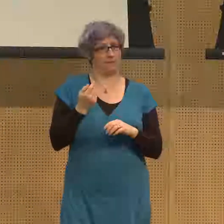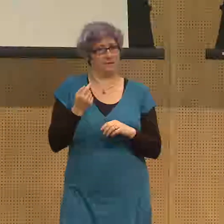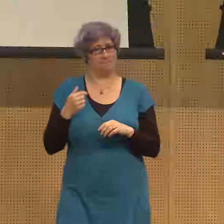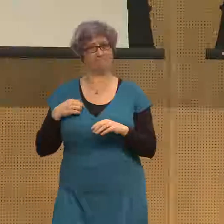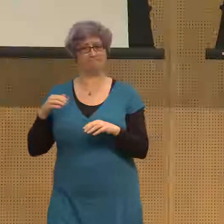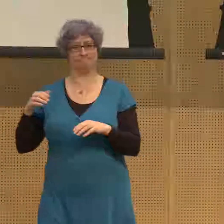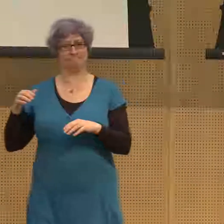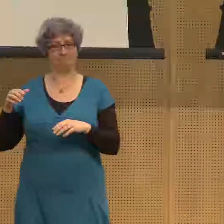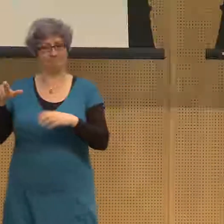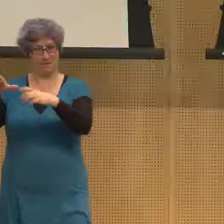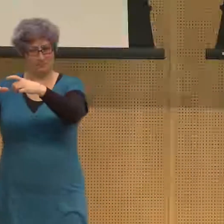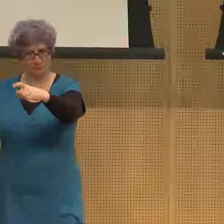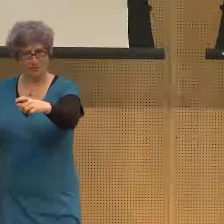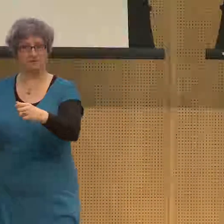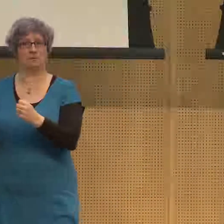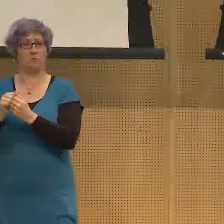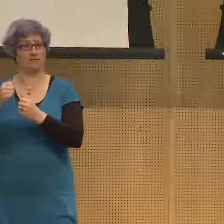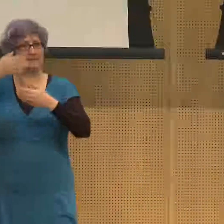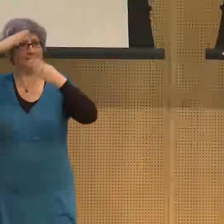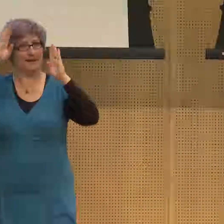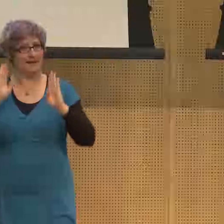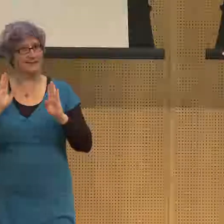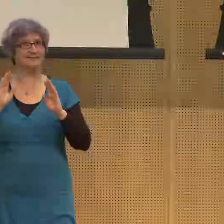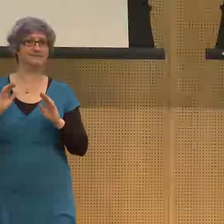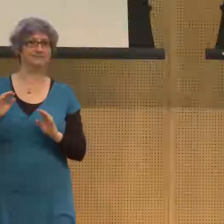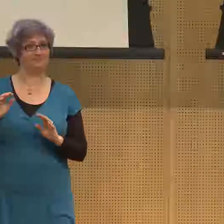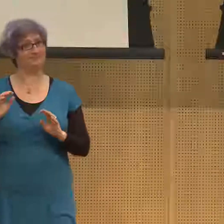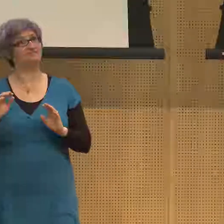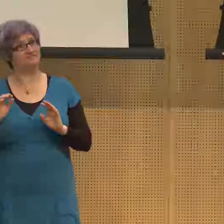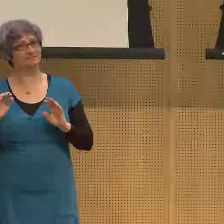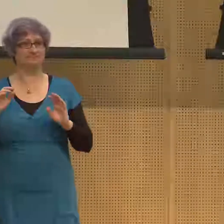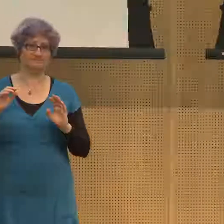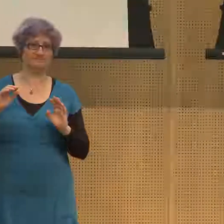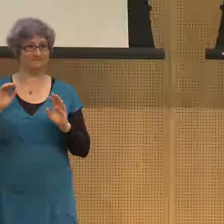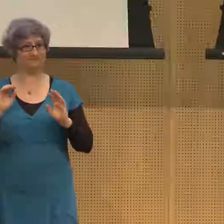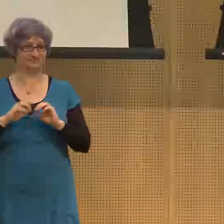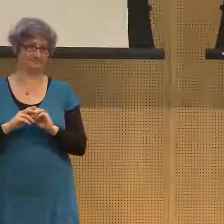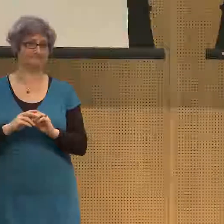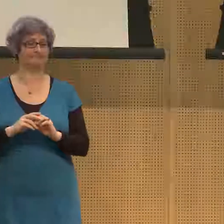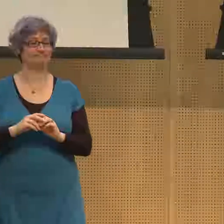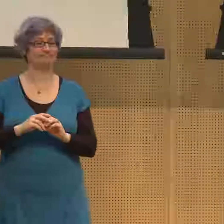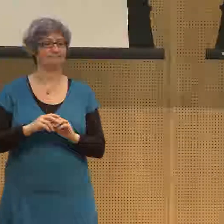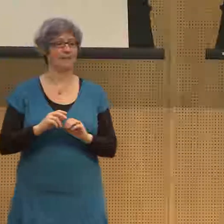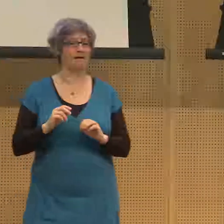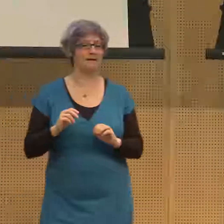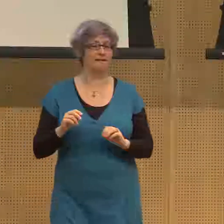a whole lot of advice to give me. I went into this guidance-counselor trailer